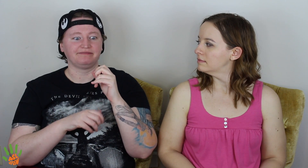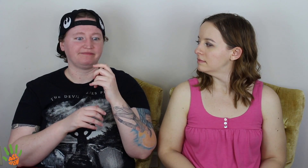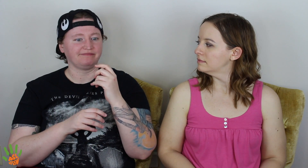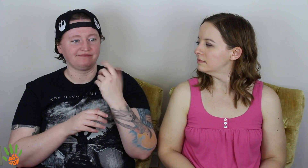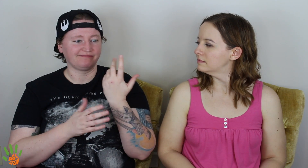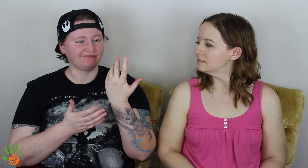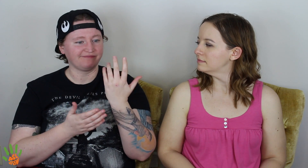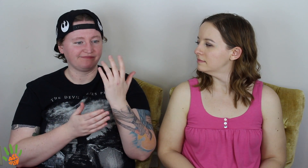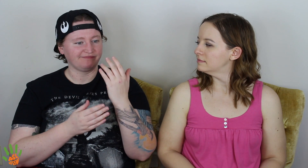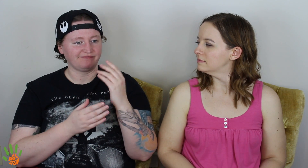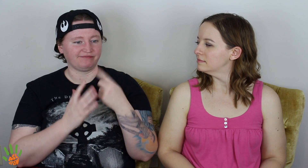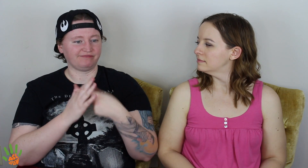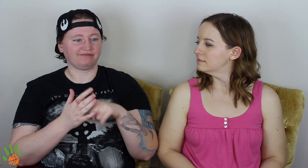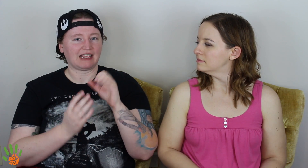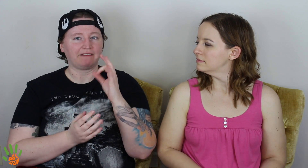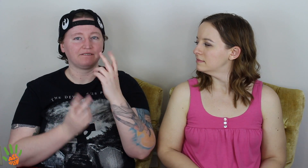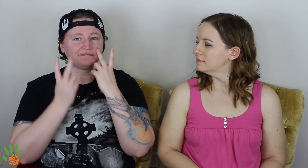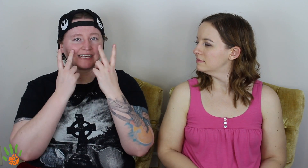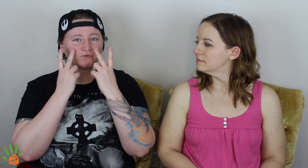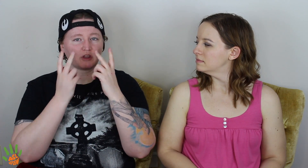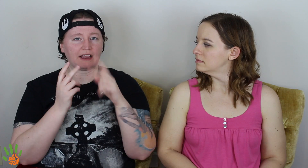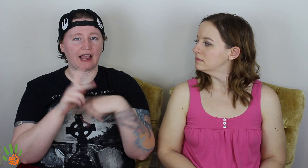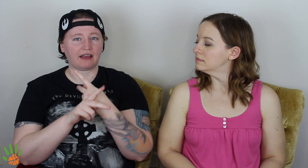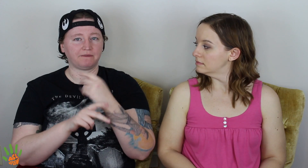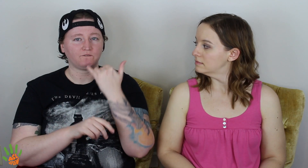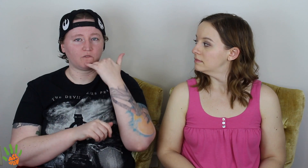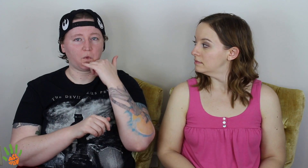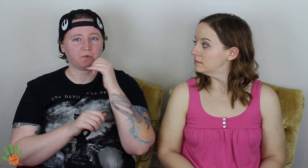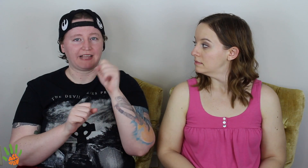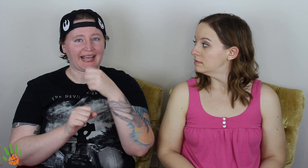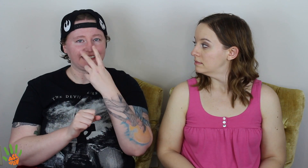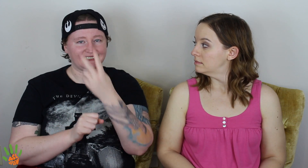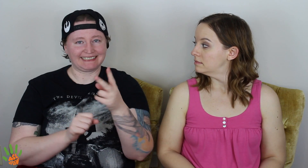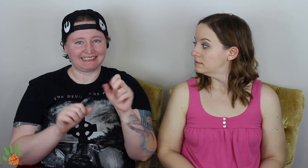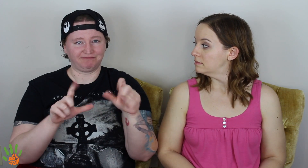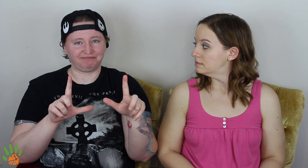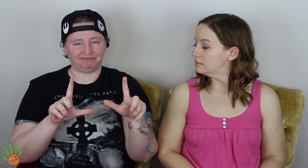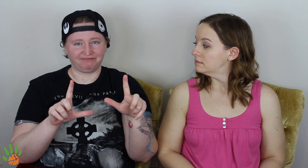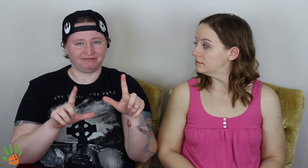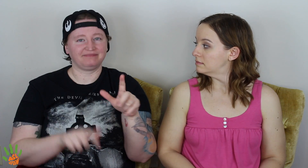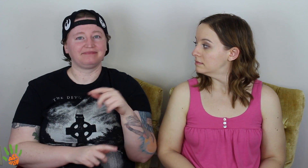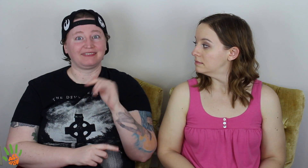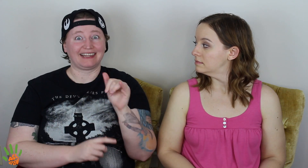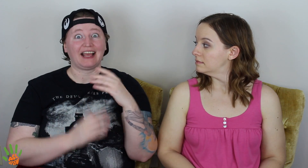That's kind of an early beginning of visual modes of communication through the phone.